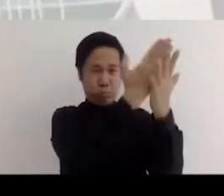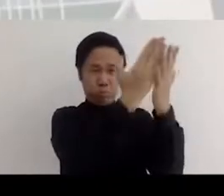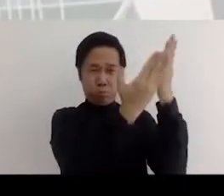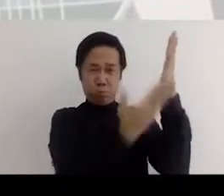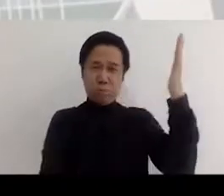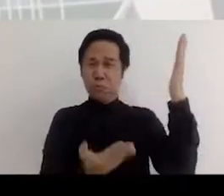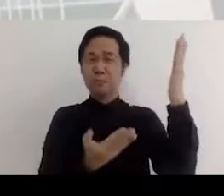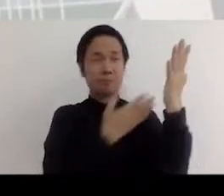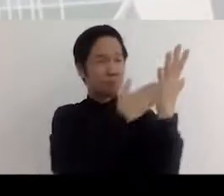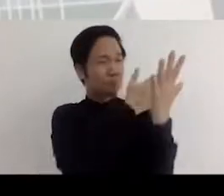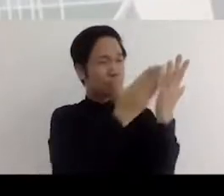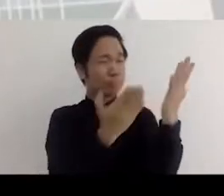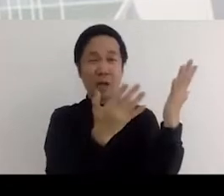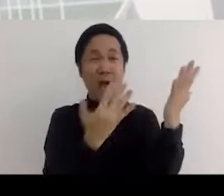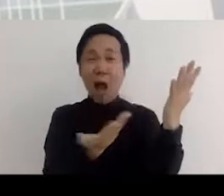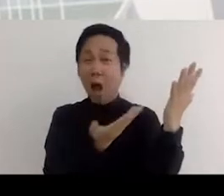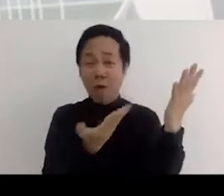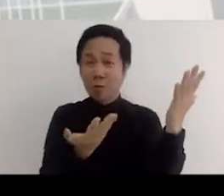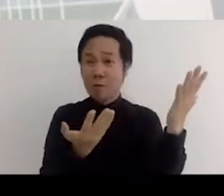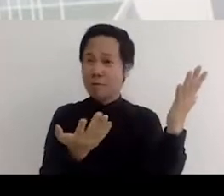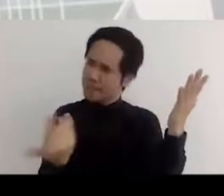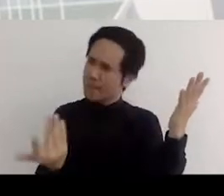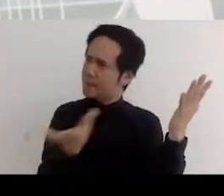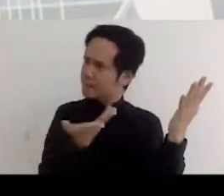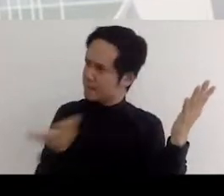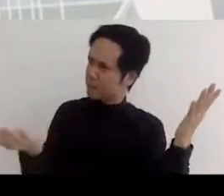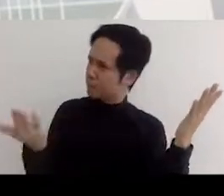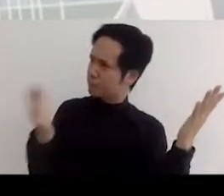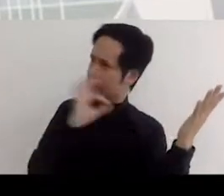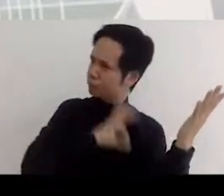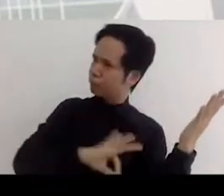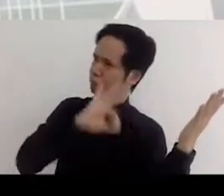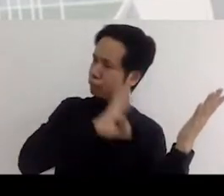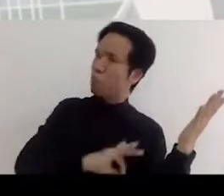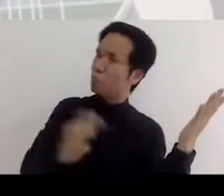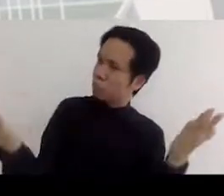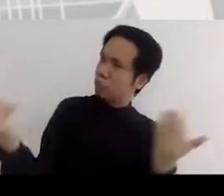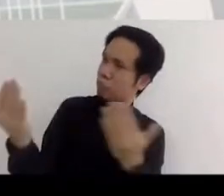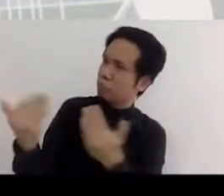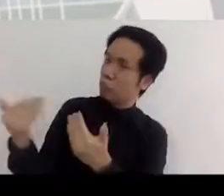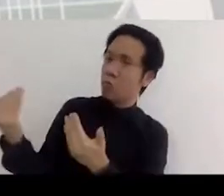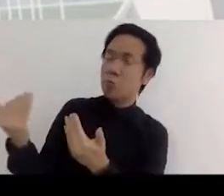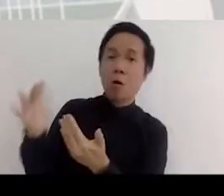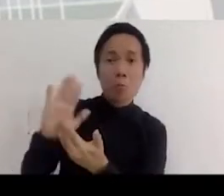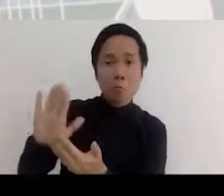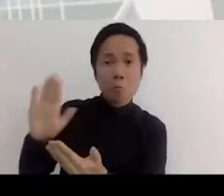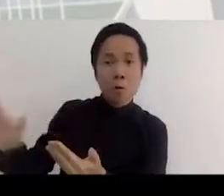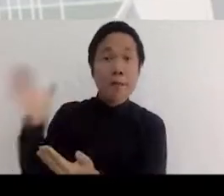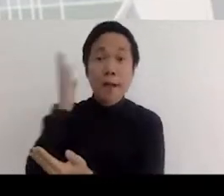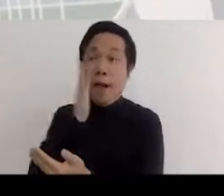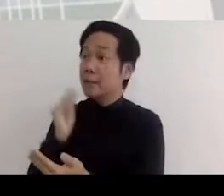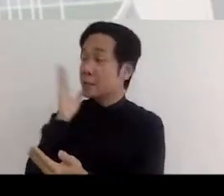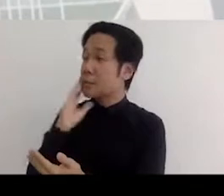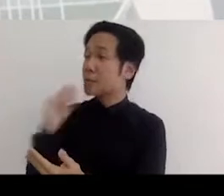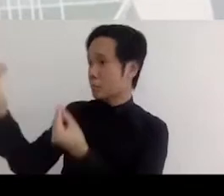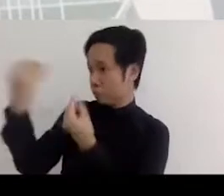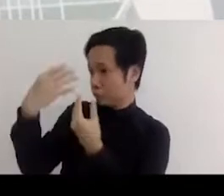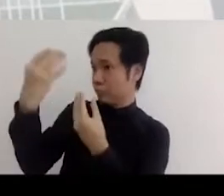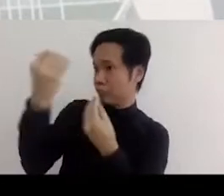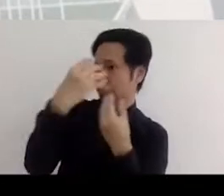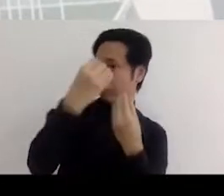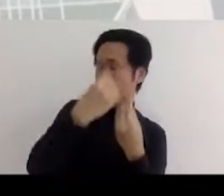Thank you so much and really we look forward, all of us, on this webinar, look forward to working to translate